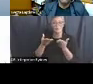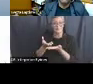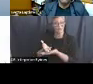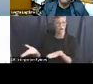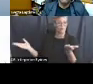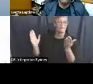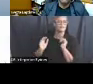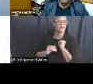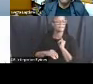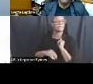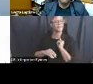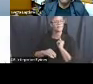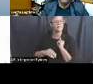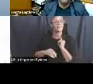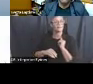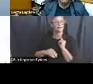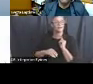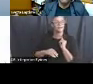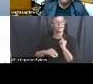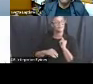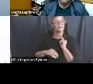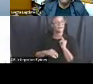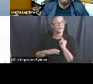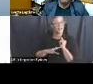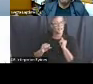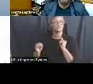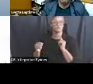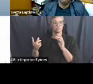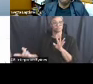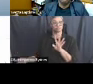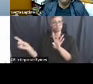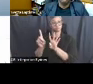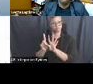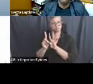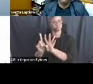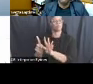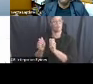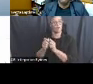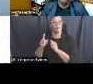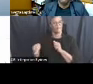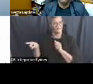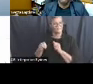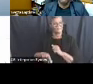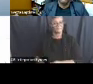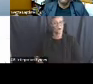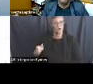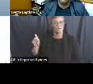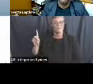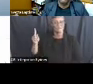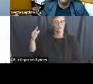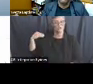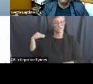advocacy and to walk united beside them. She is a first generation immigrant to the US from Panama